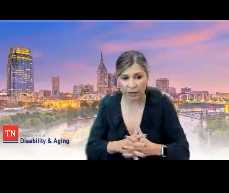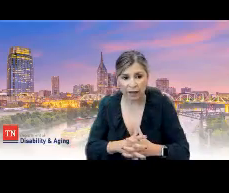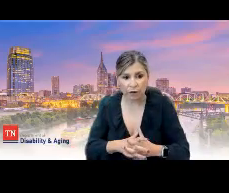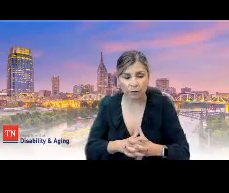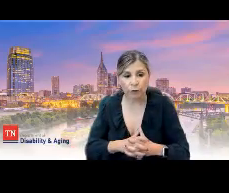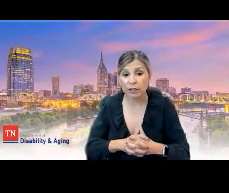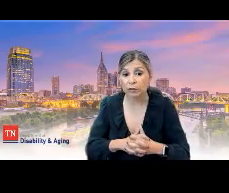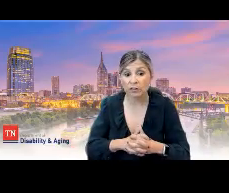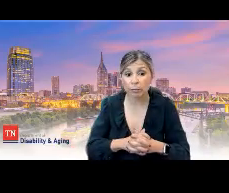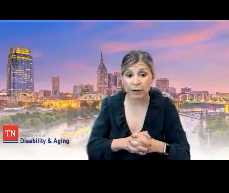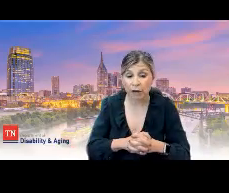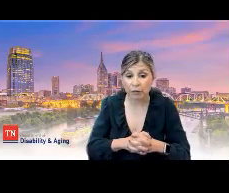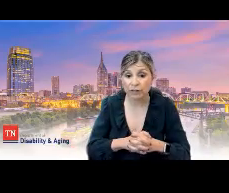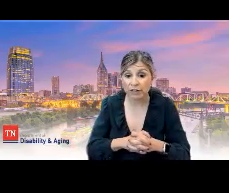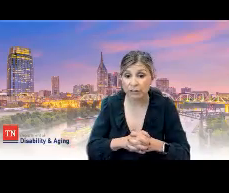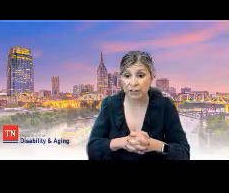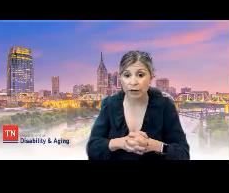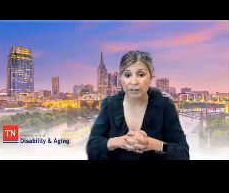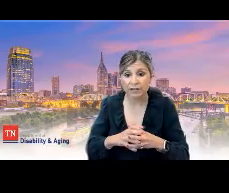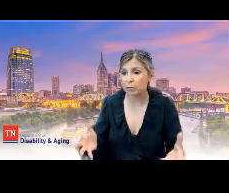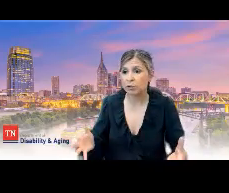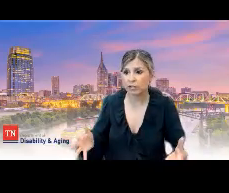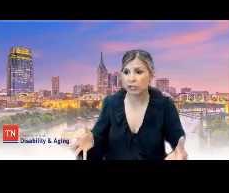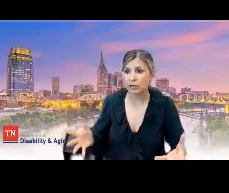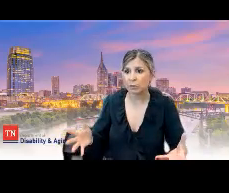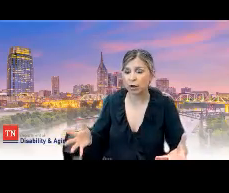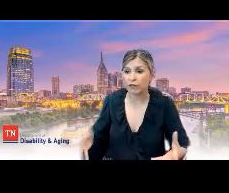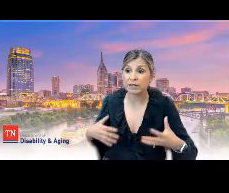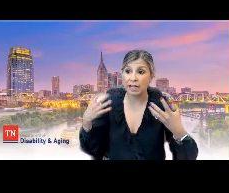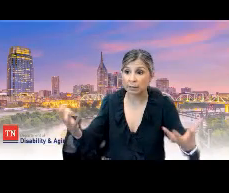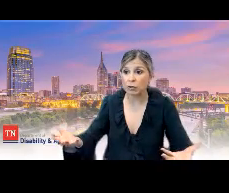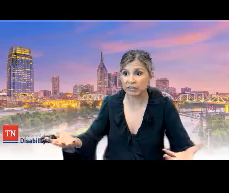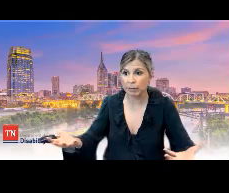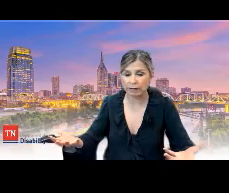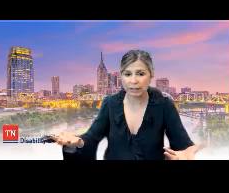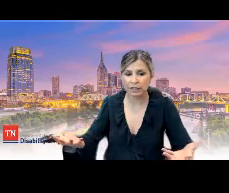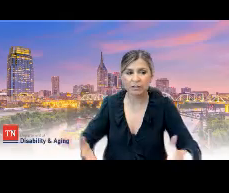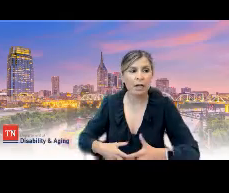We have offered inclusive playground and facilities grants to communities and nonprofits and municipalities.